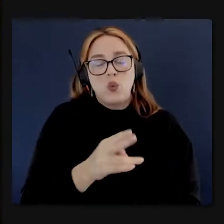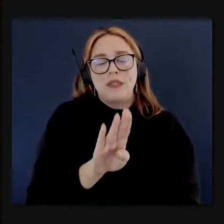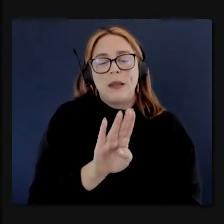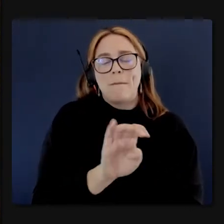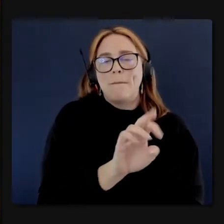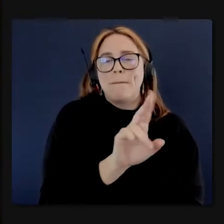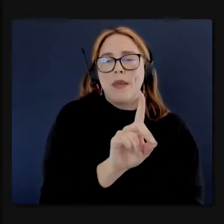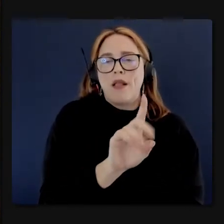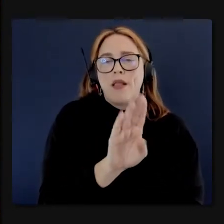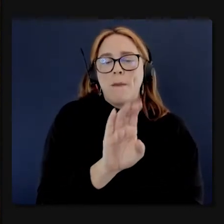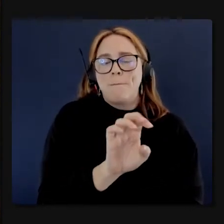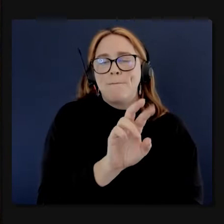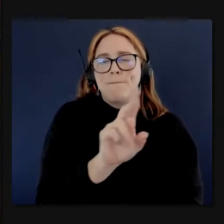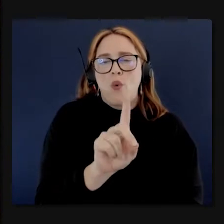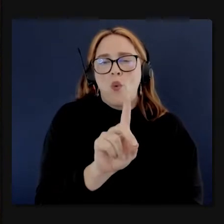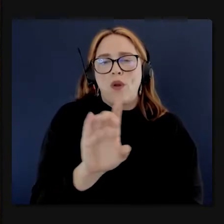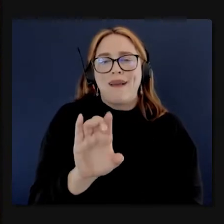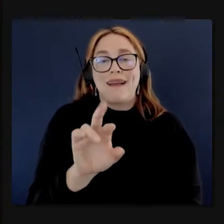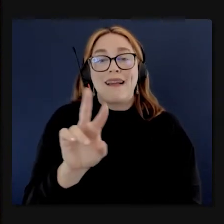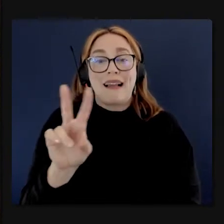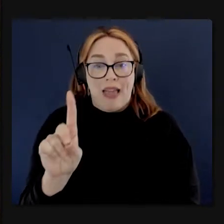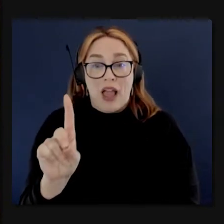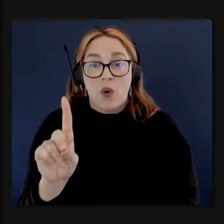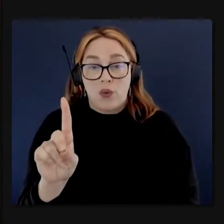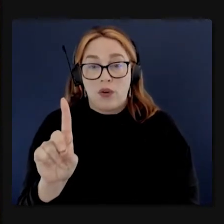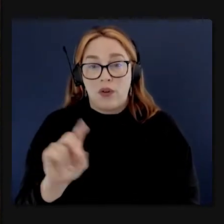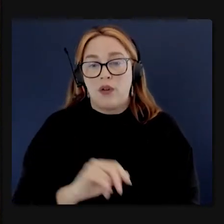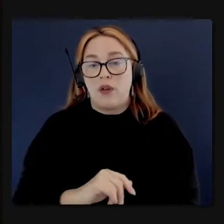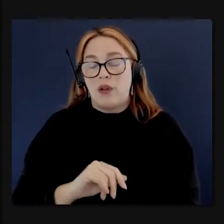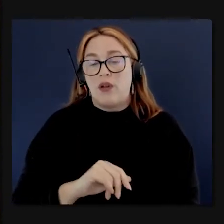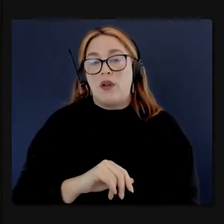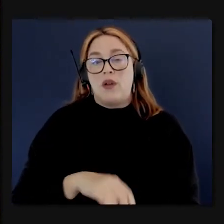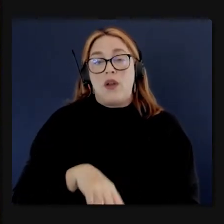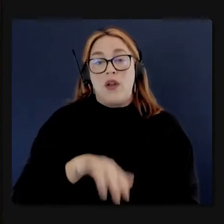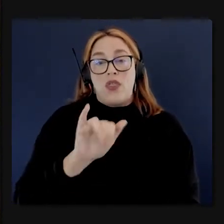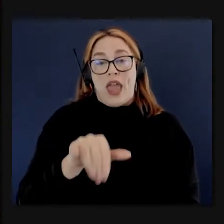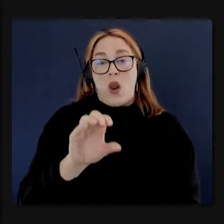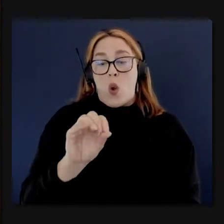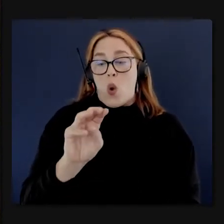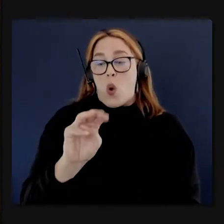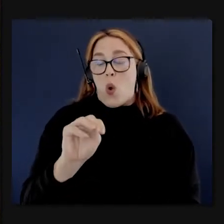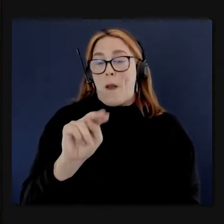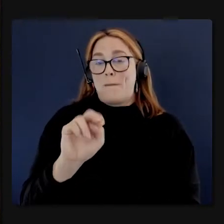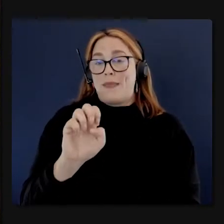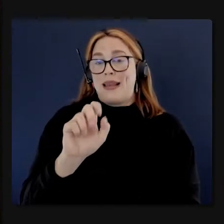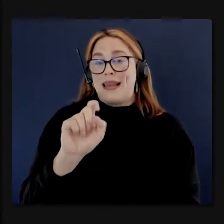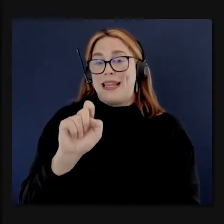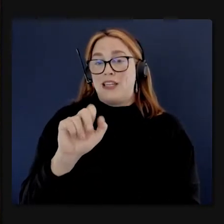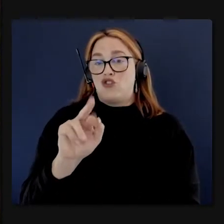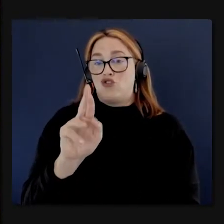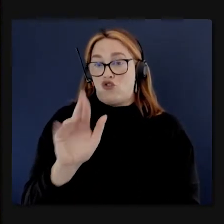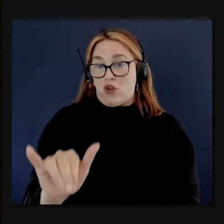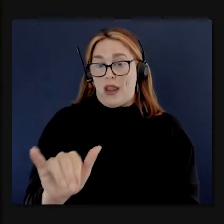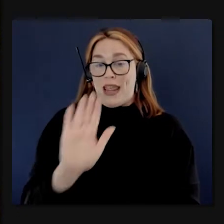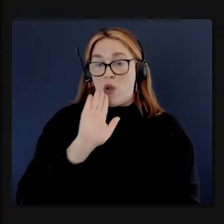By projecting a complex geometry on to a texture in a set of intersecting planes,